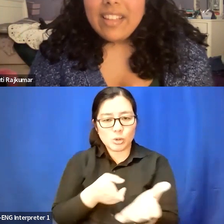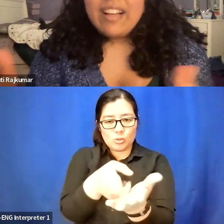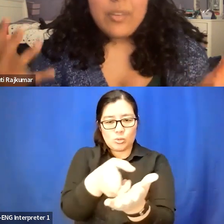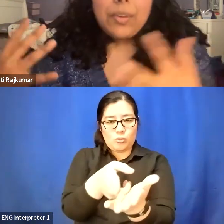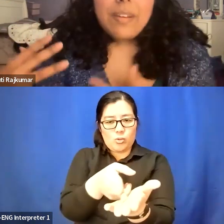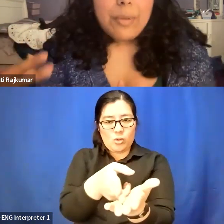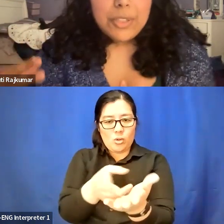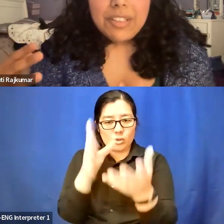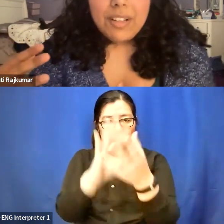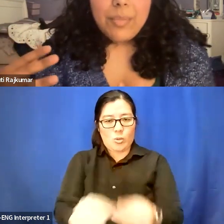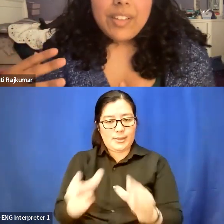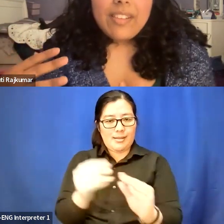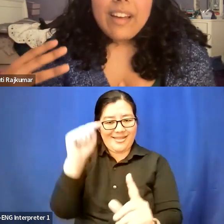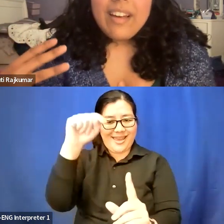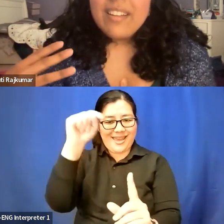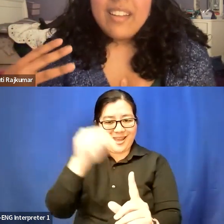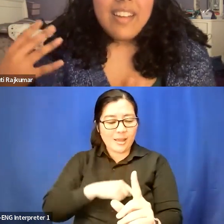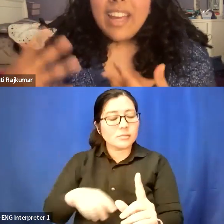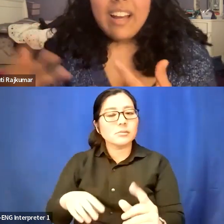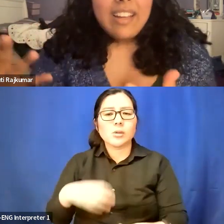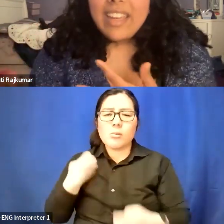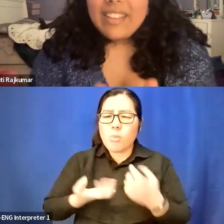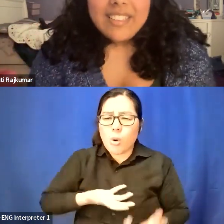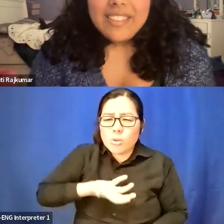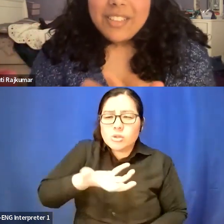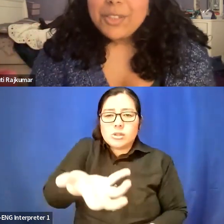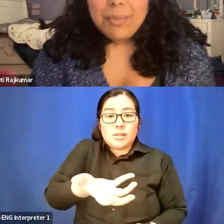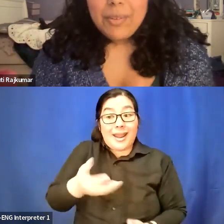and that's where the emotion comes in, that AI can't contribute.